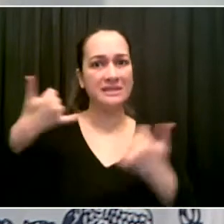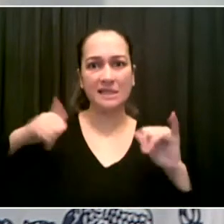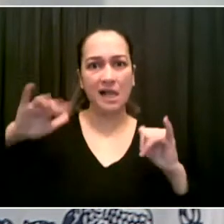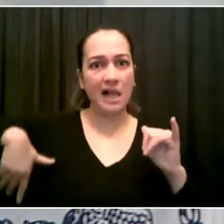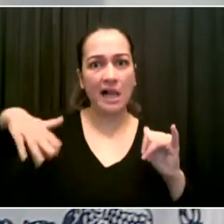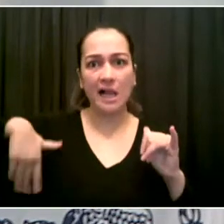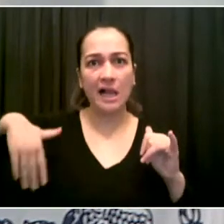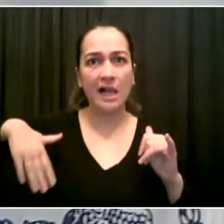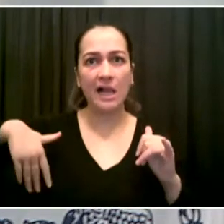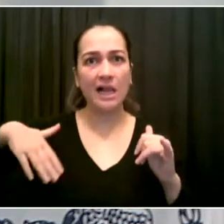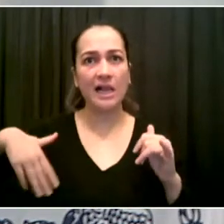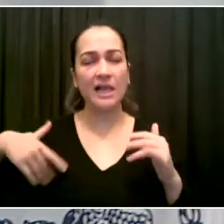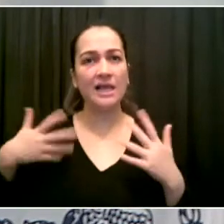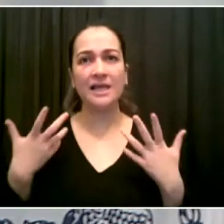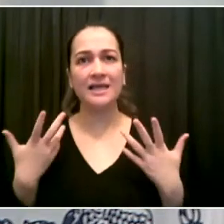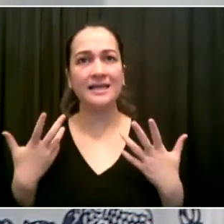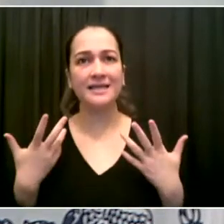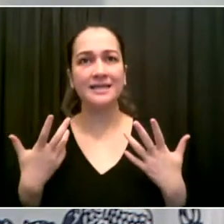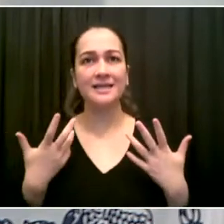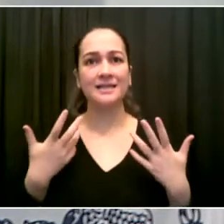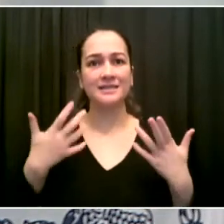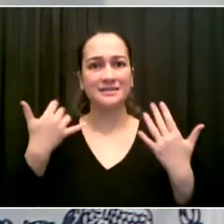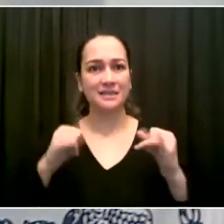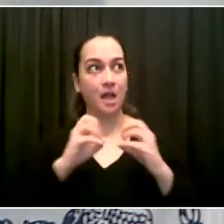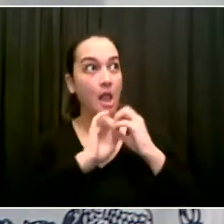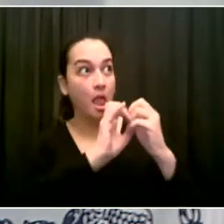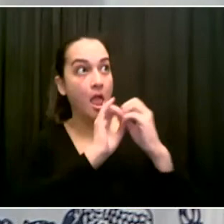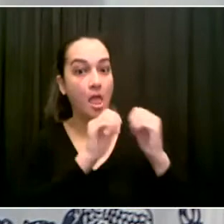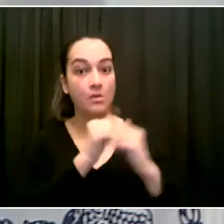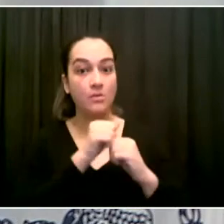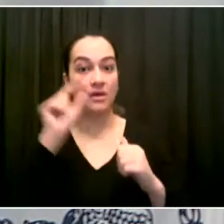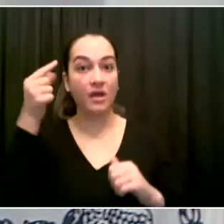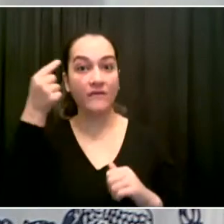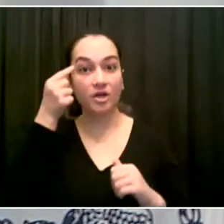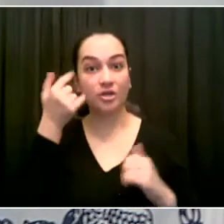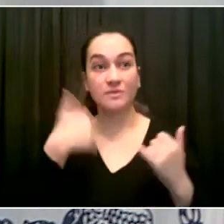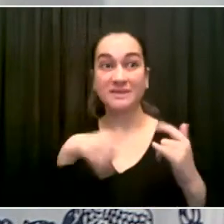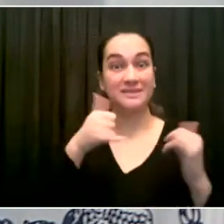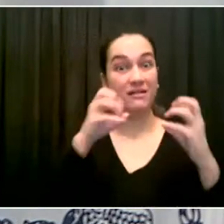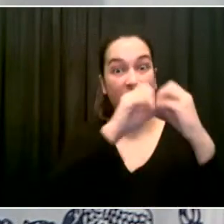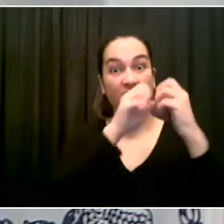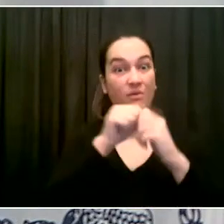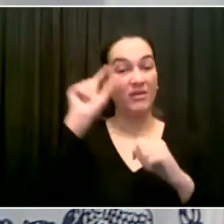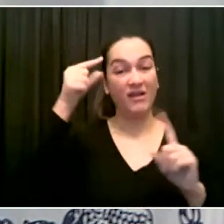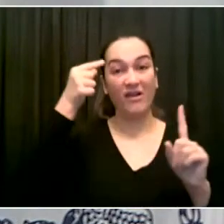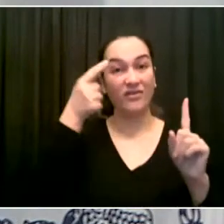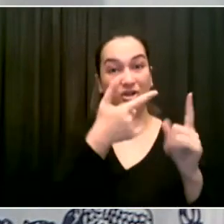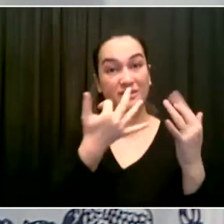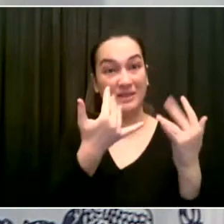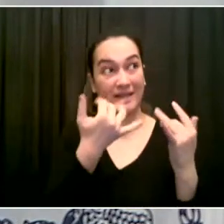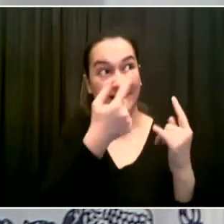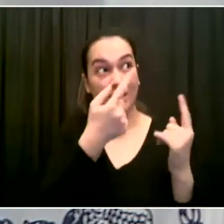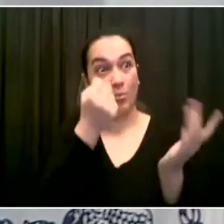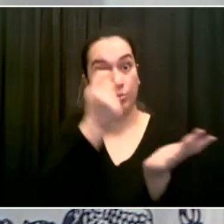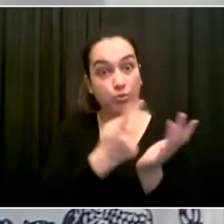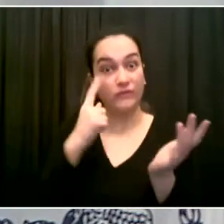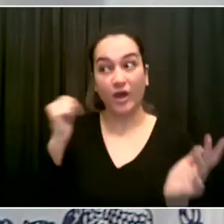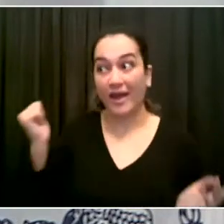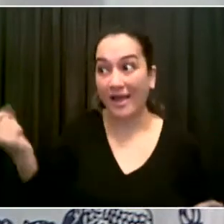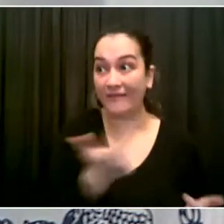DEADLINE DOES YOUR OFFICE HAVE ANY COMMUNICATION AT ALL WITH THE